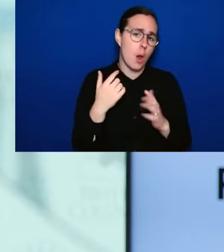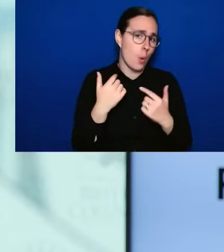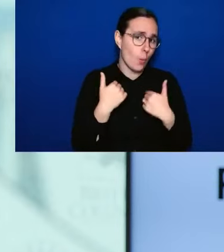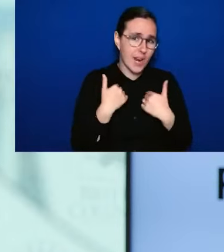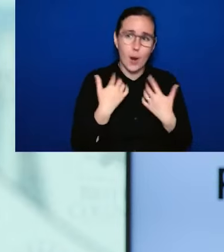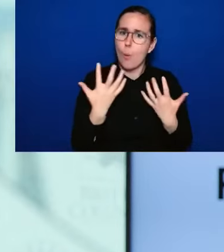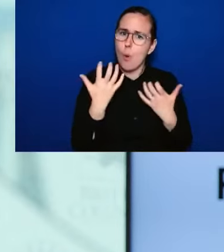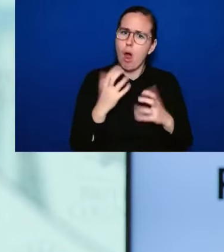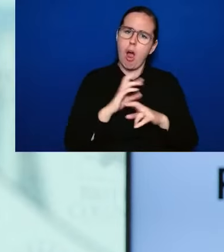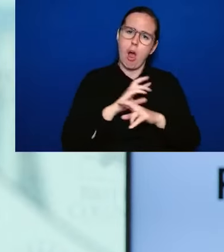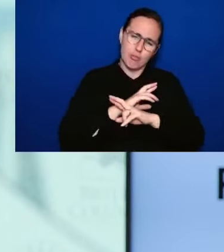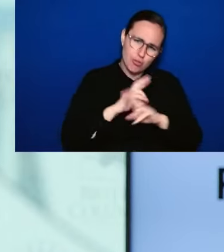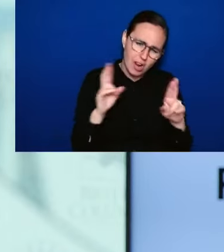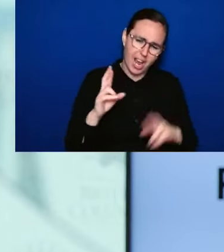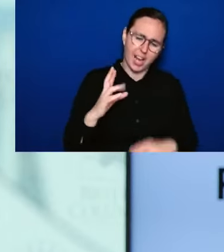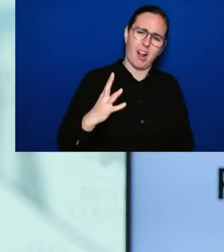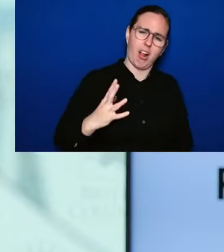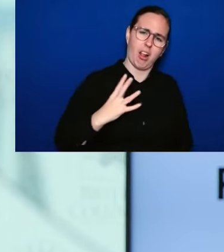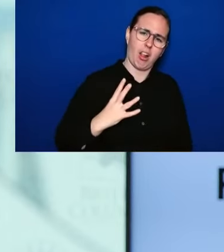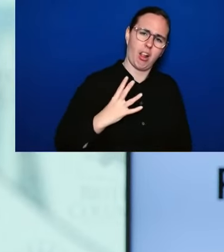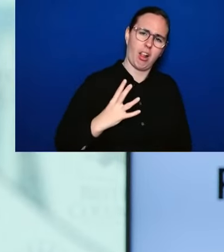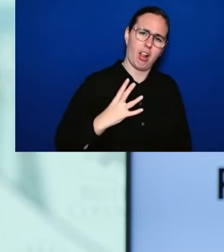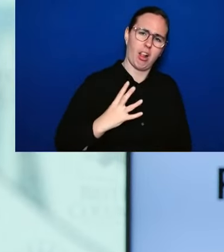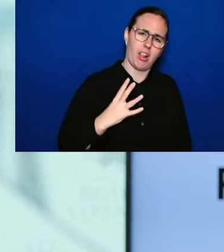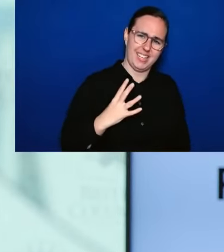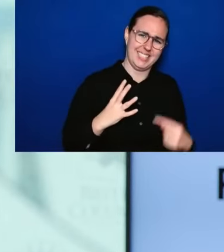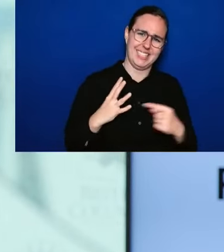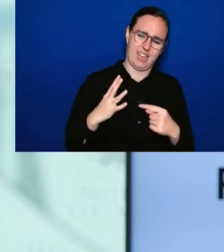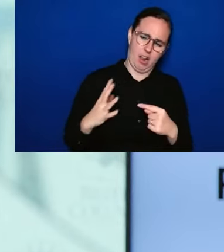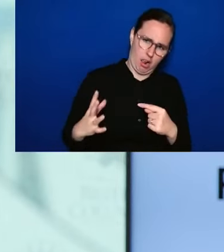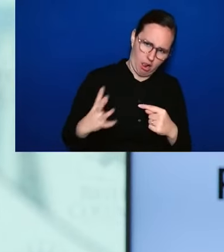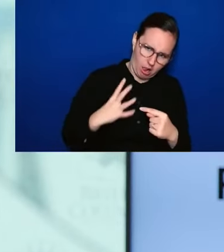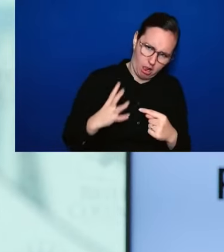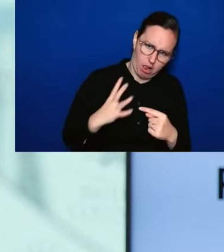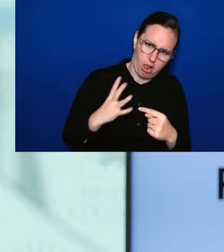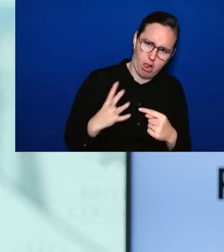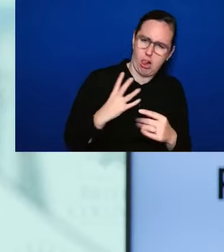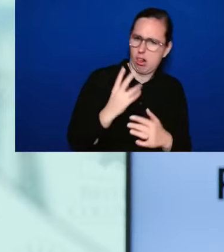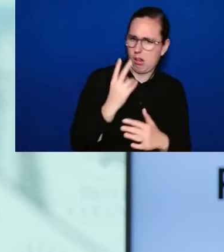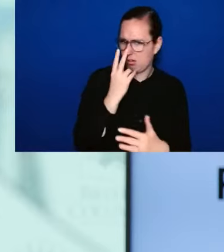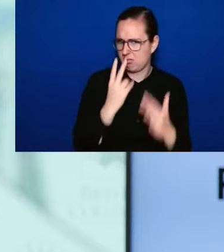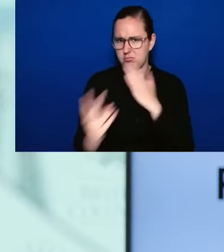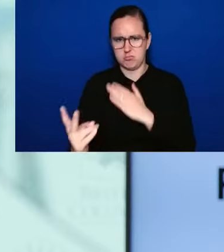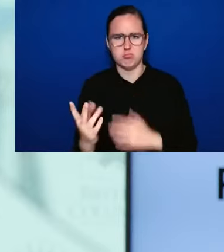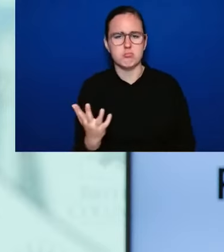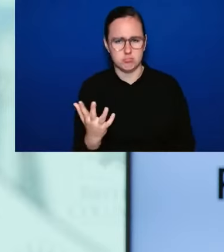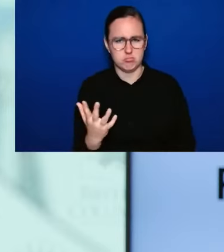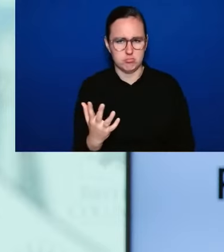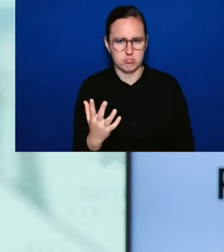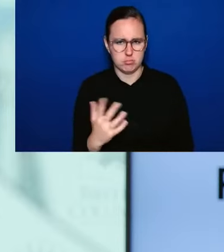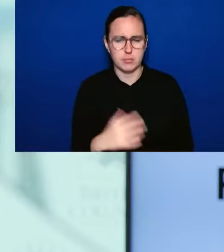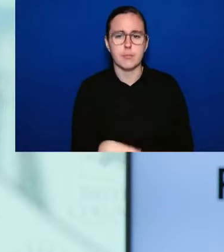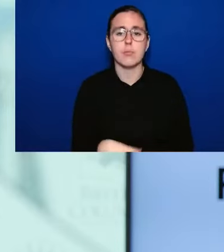world. But over the next two years next five years when I present our health human